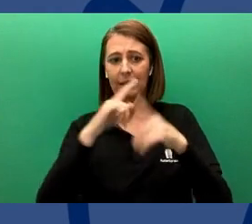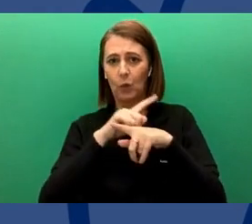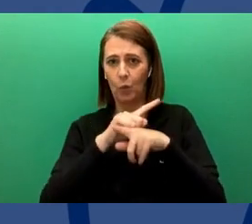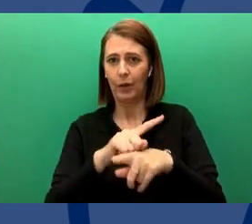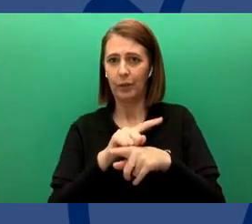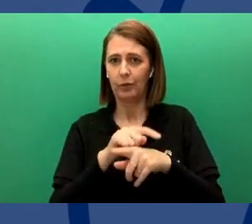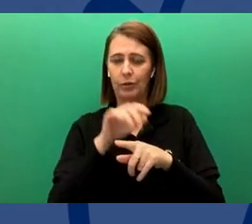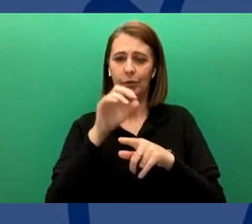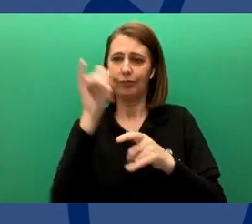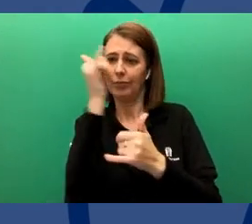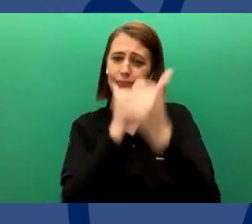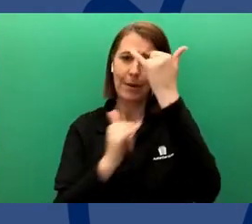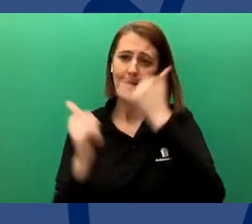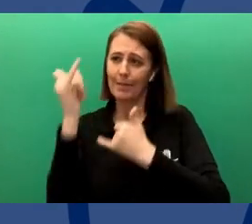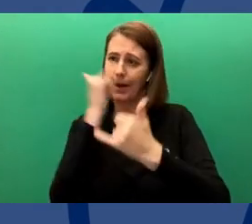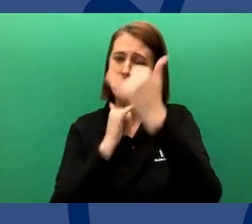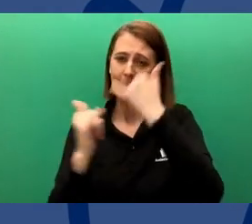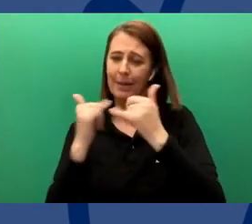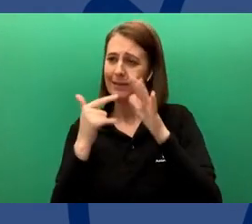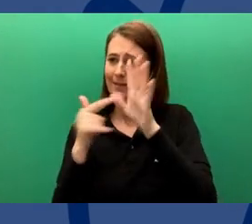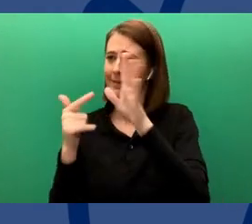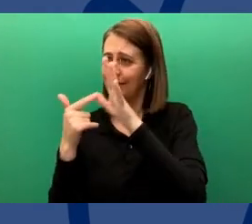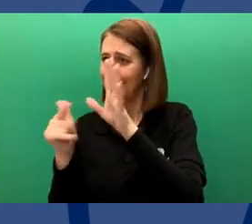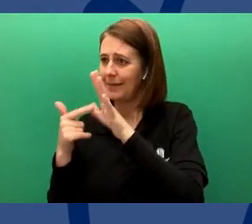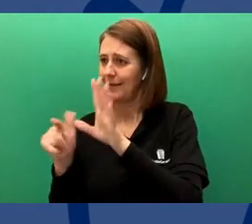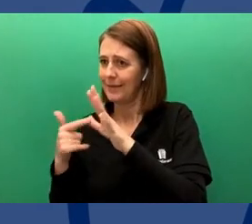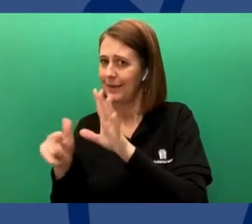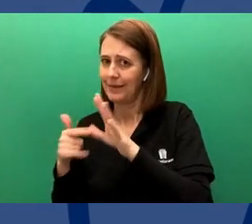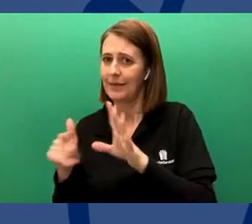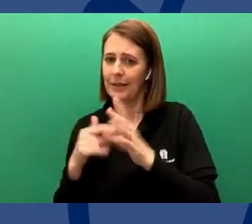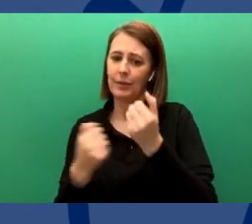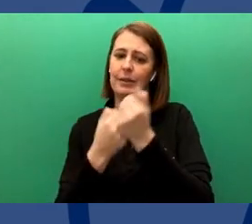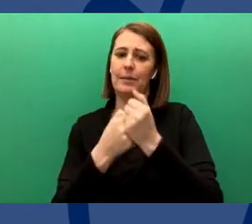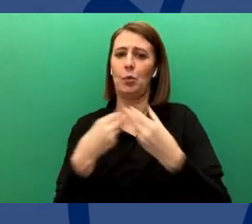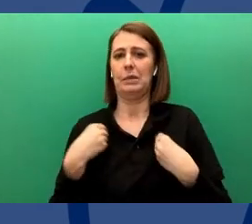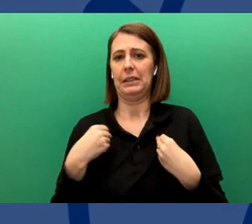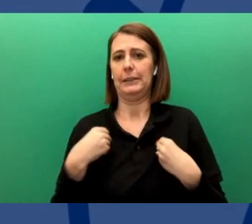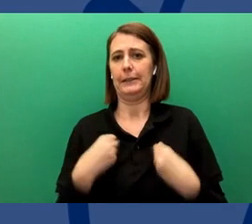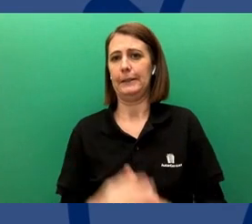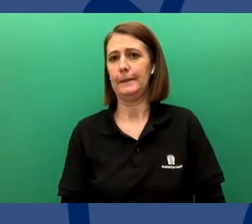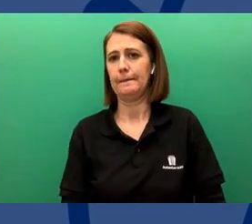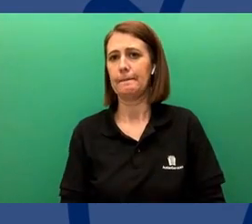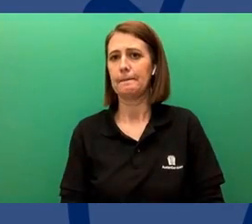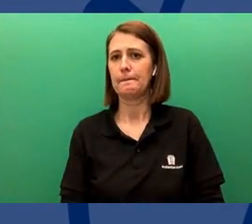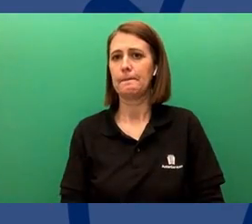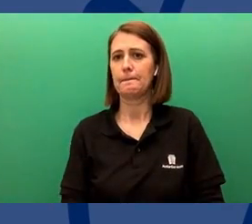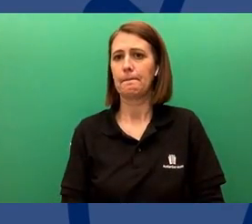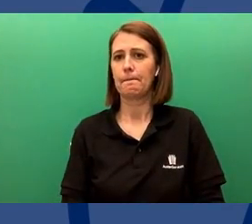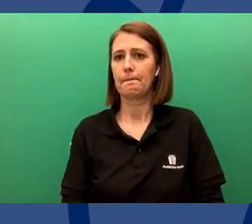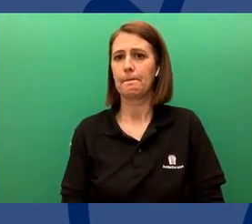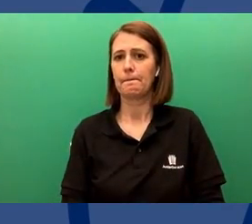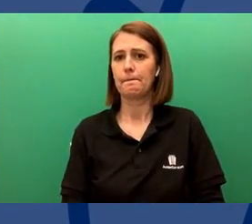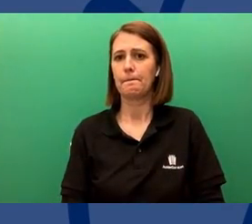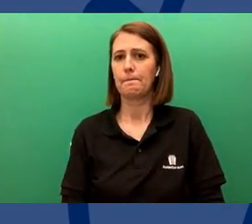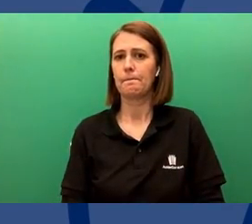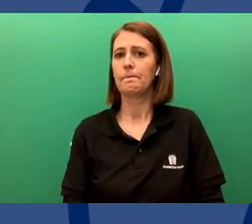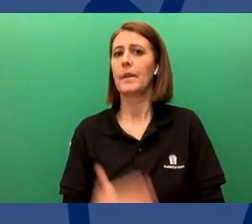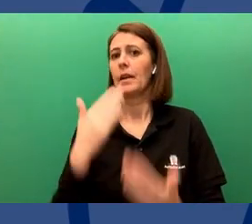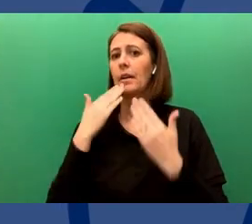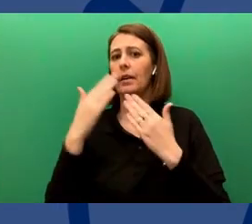to provide the answers and to support business. Thanks, David. I think that's ‑ sorry, John. That's a beautiful way to end. And I